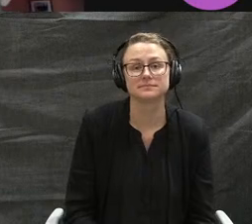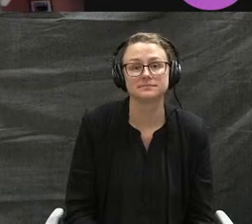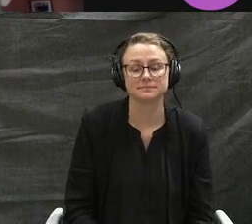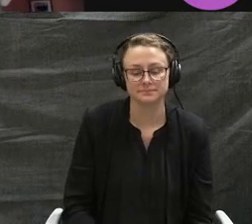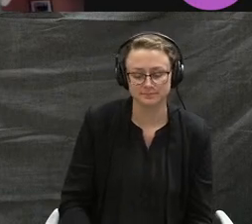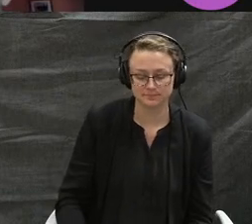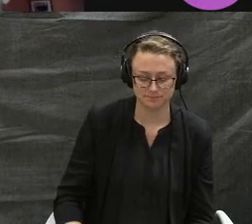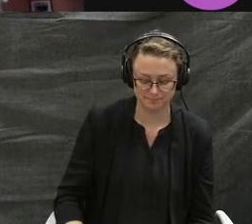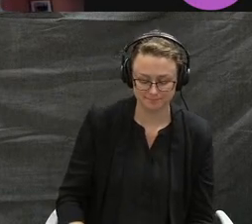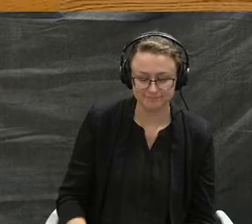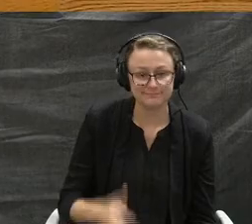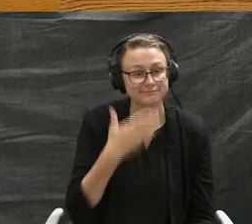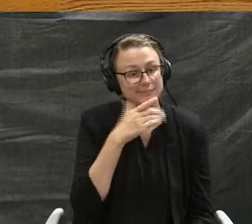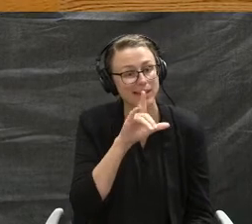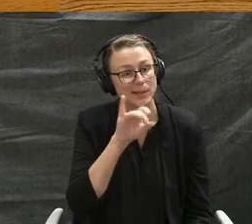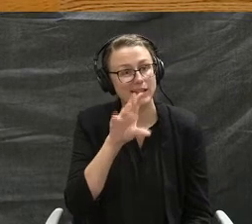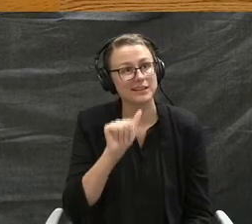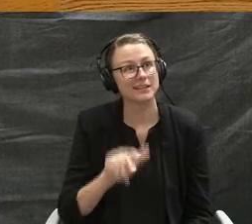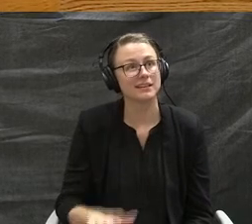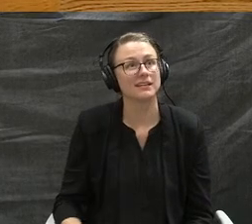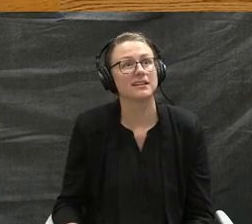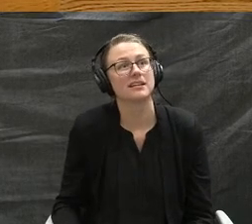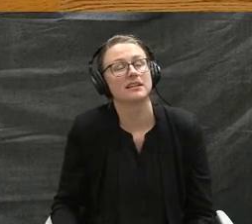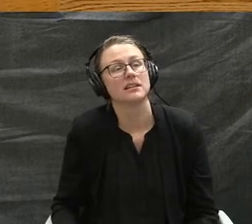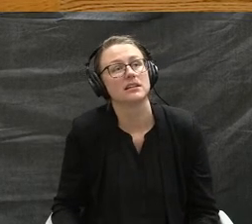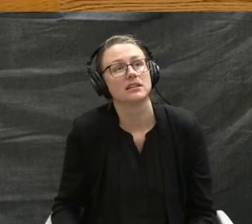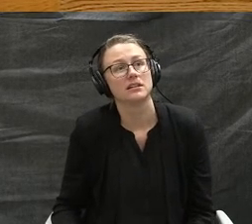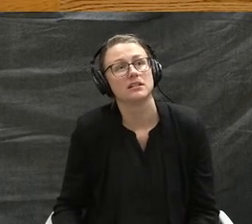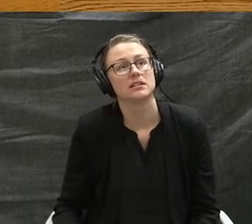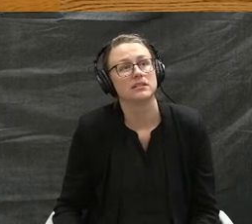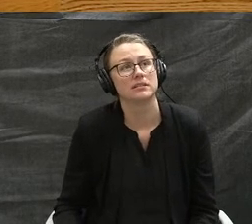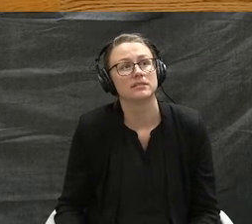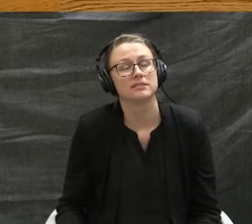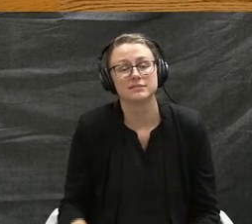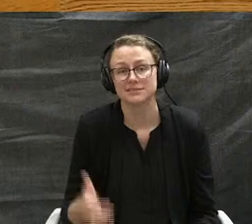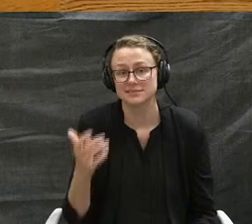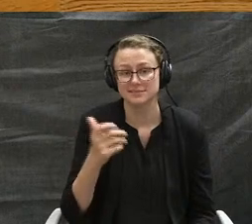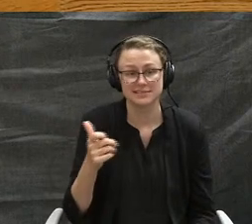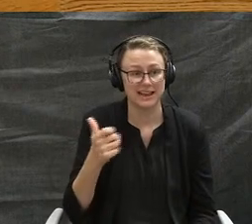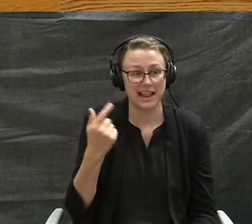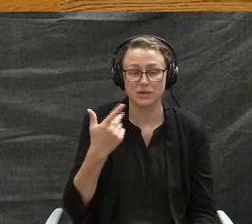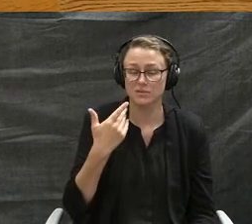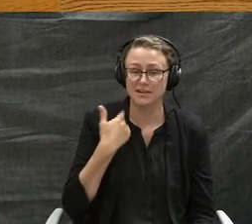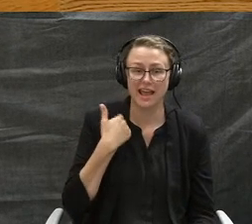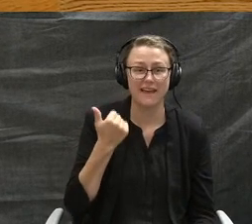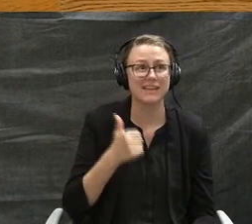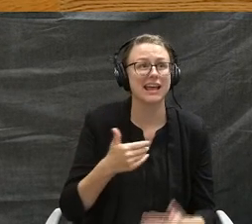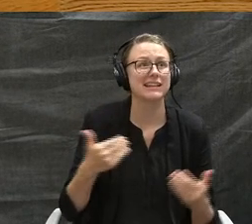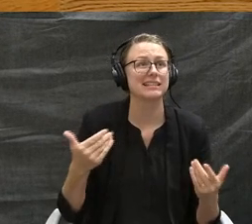Thing to add to goal to comments, question any changes